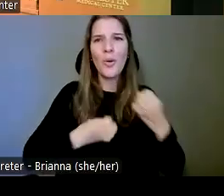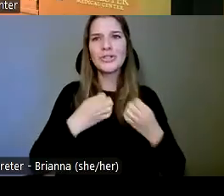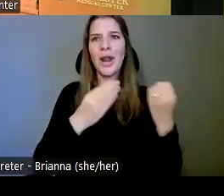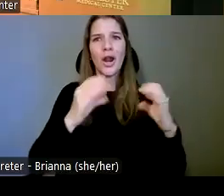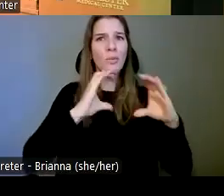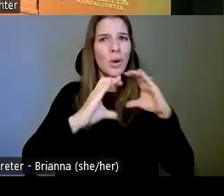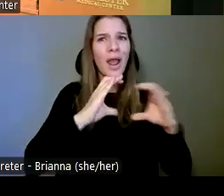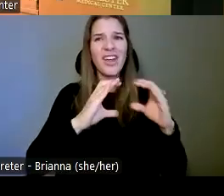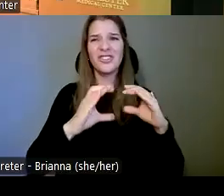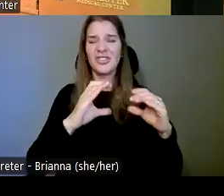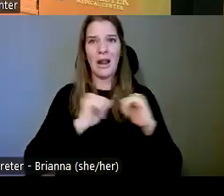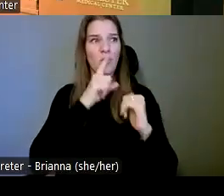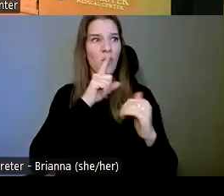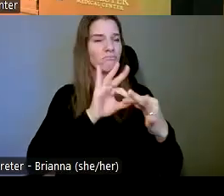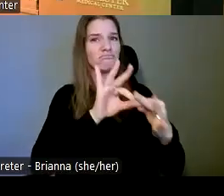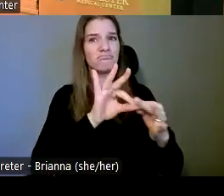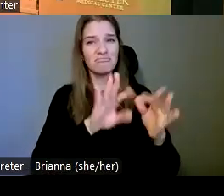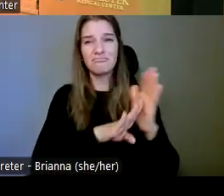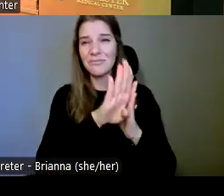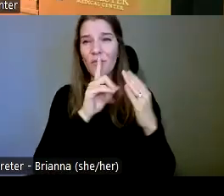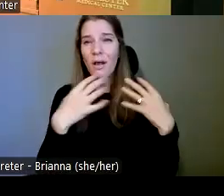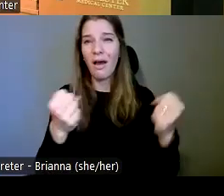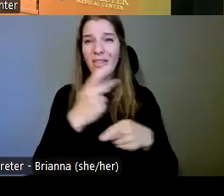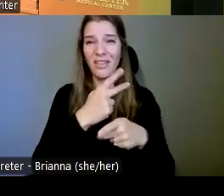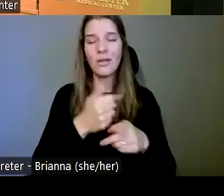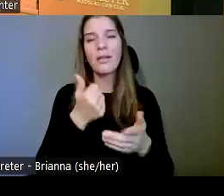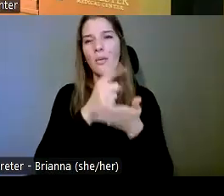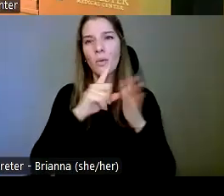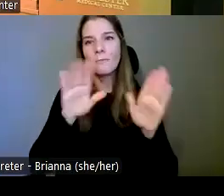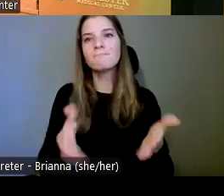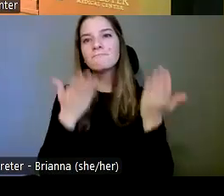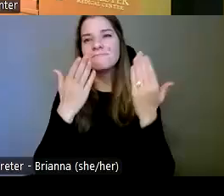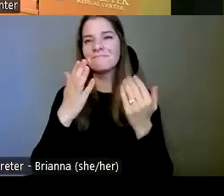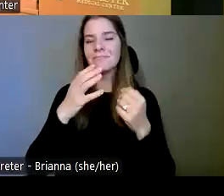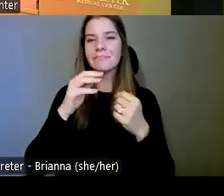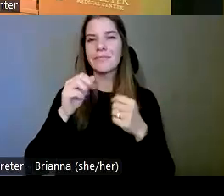I think hopefully sets them up for success in their entire careers. Um, the other thing we